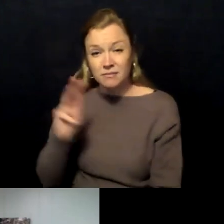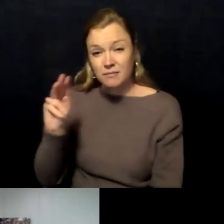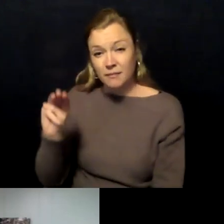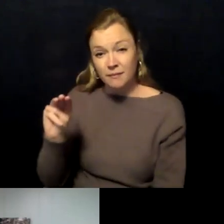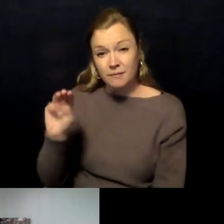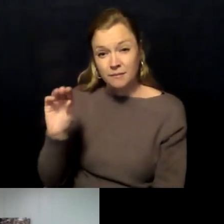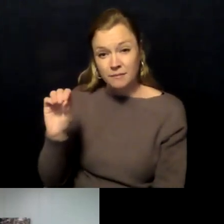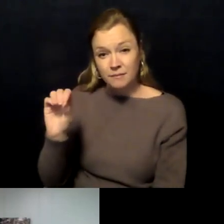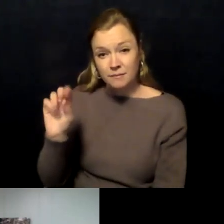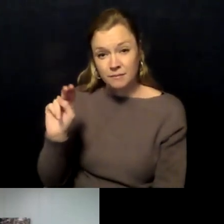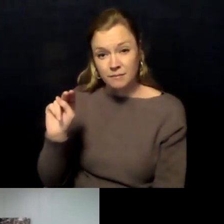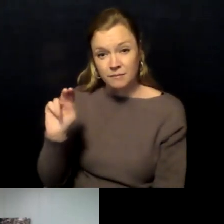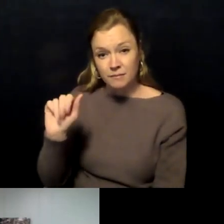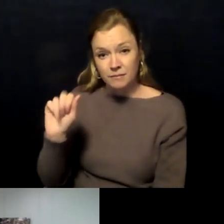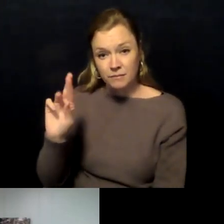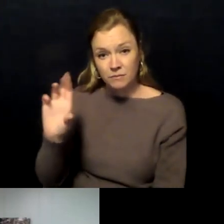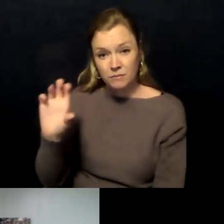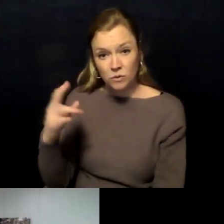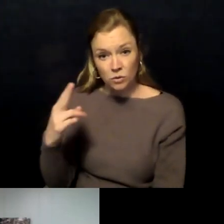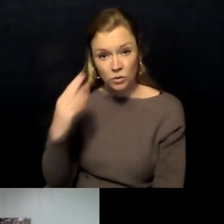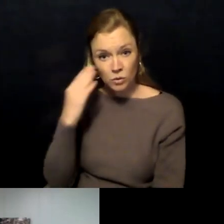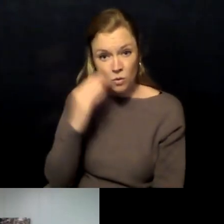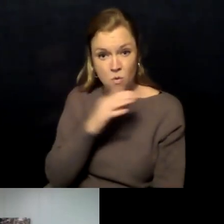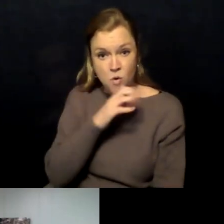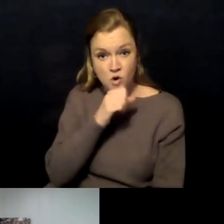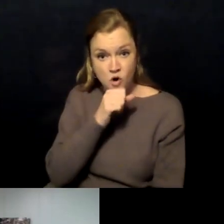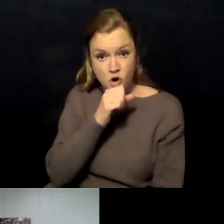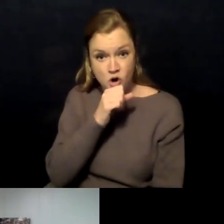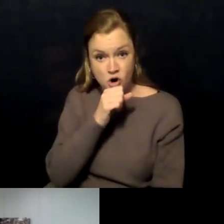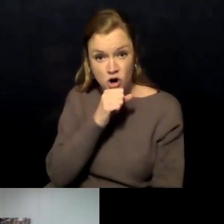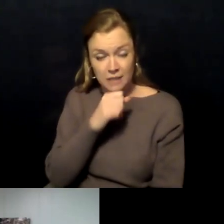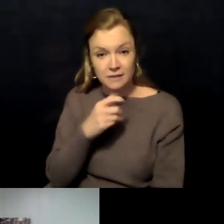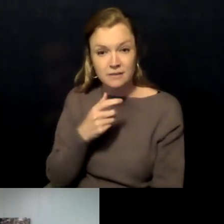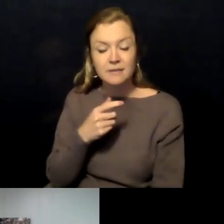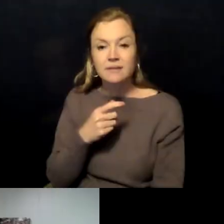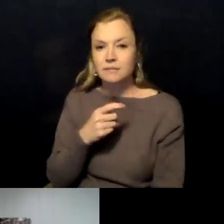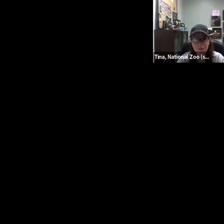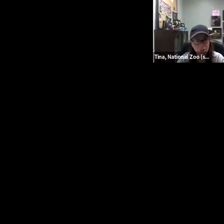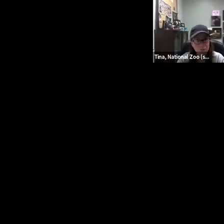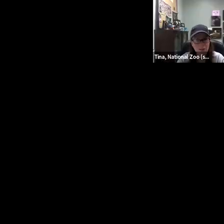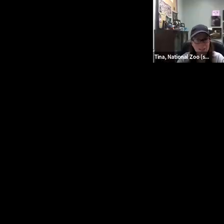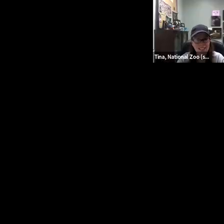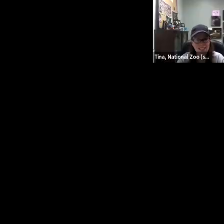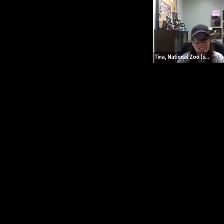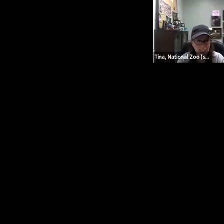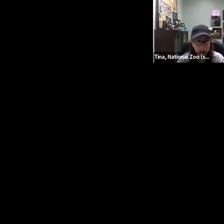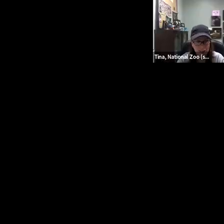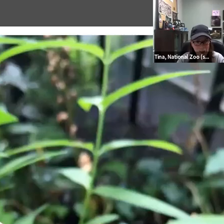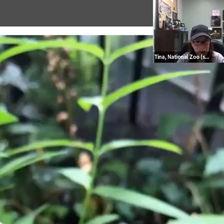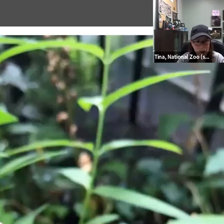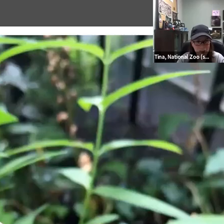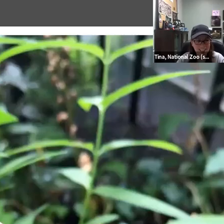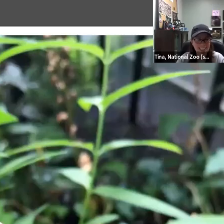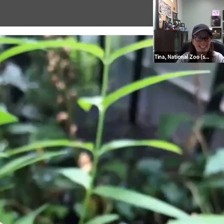milkweed, milkweed, milkweed. There are all kinds of different